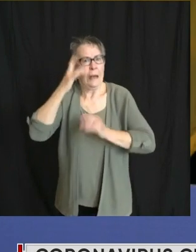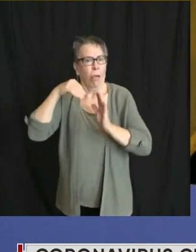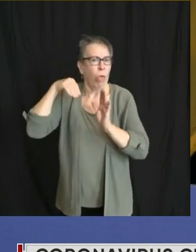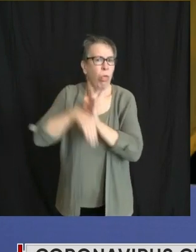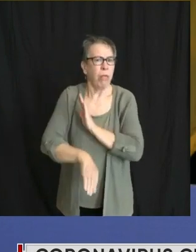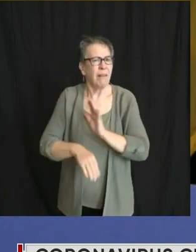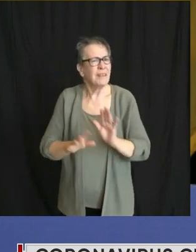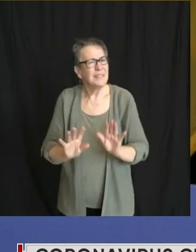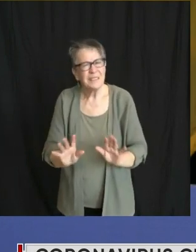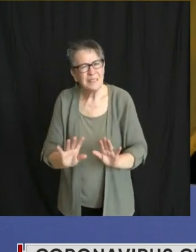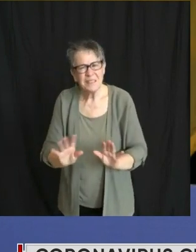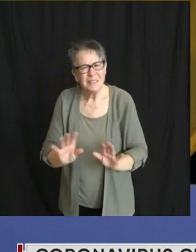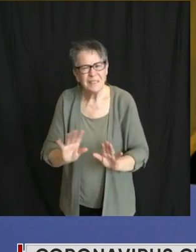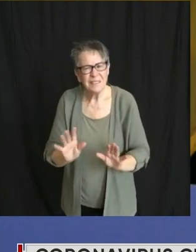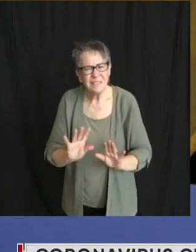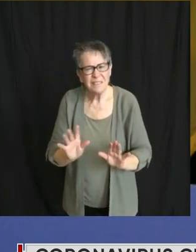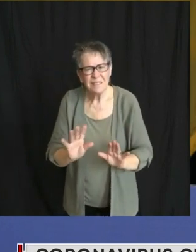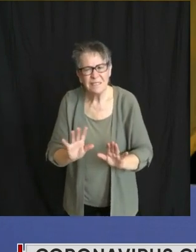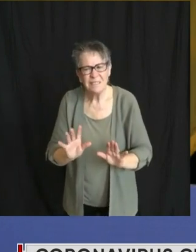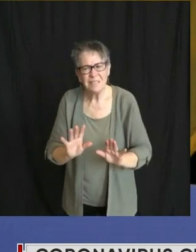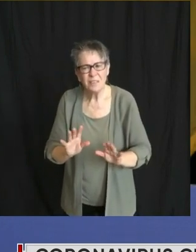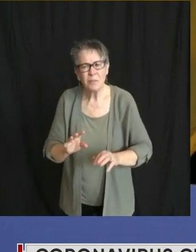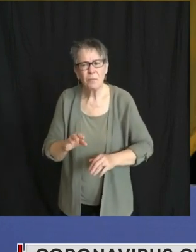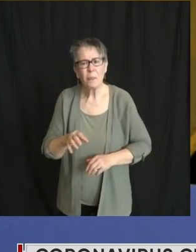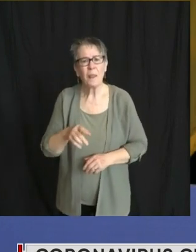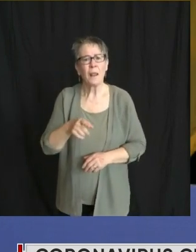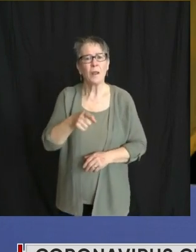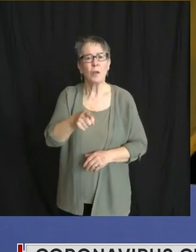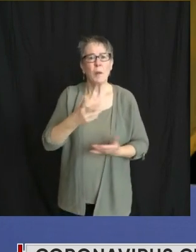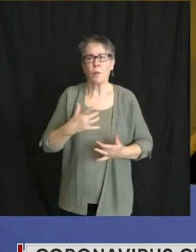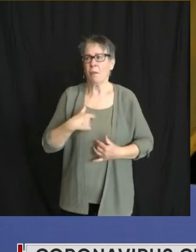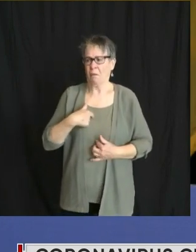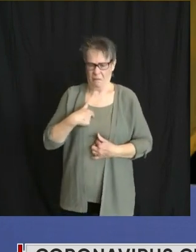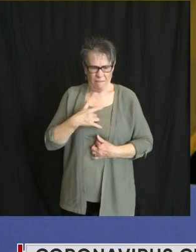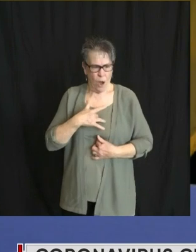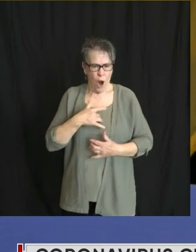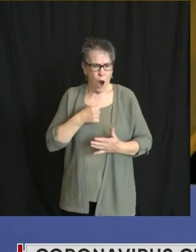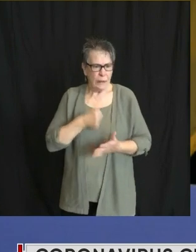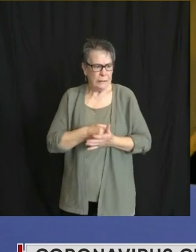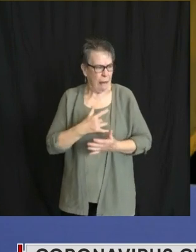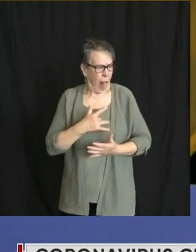TO YOUR LOCAL EMERGENCY ROOM IF YOU ARE EXPERIENCING SIGNS AND